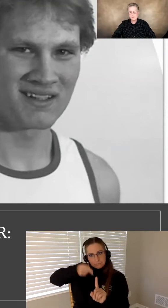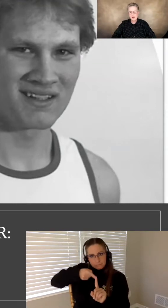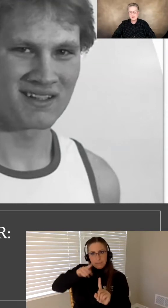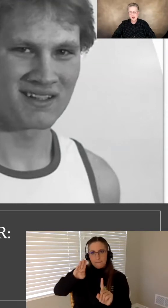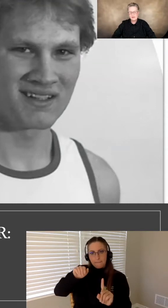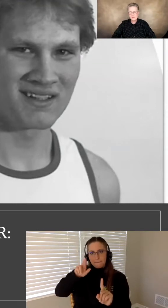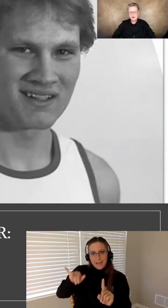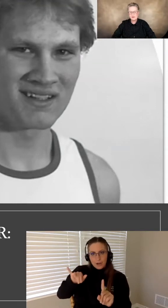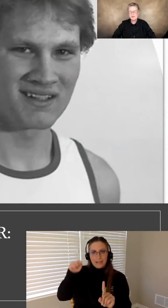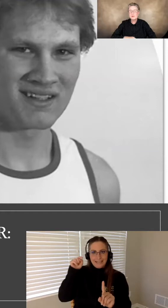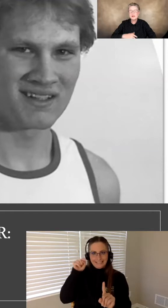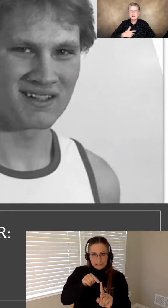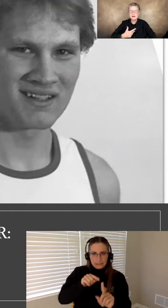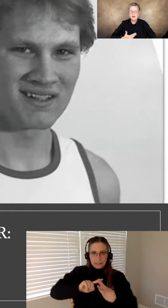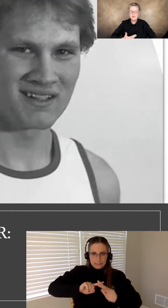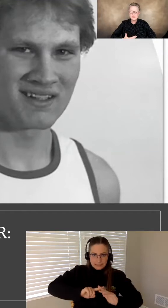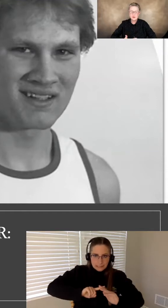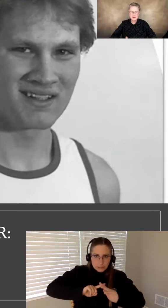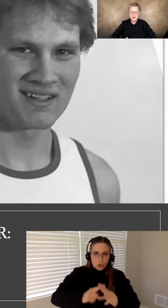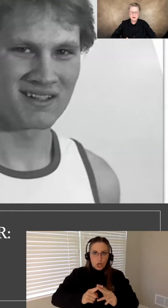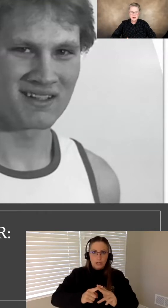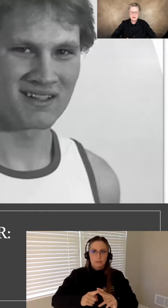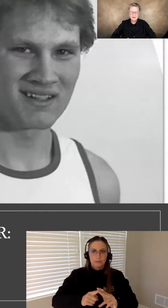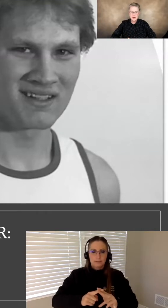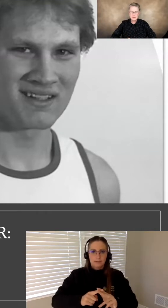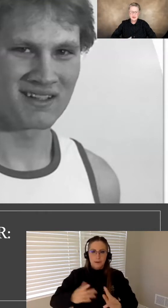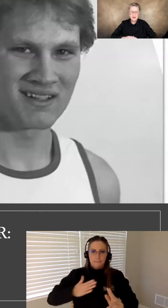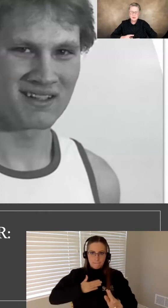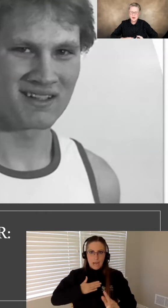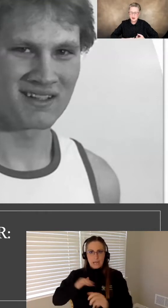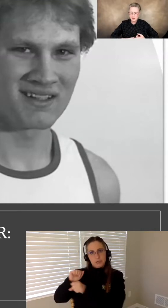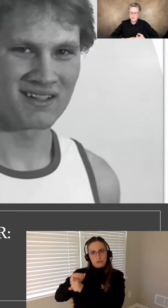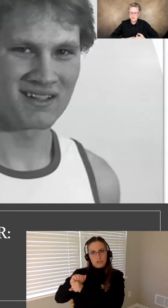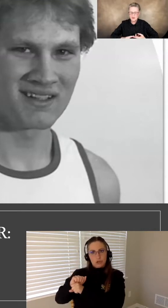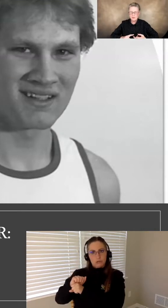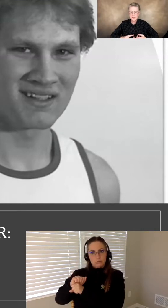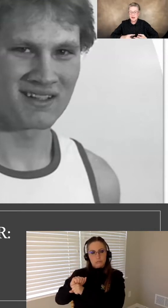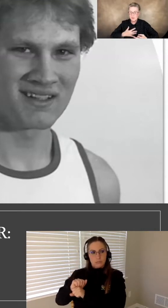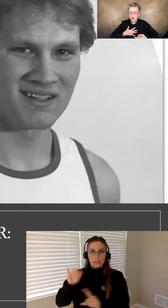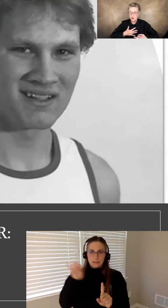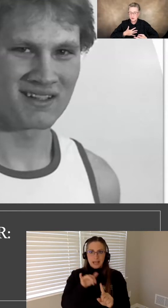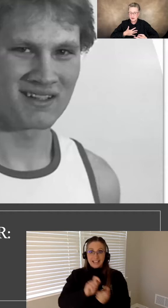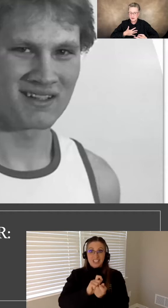my life of the beginning of the career that changed my life it became my career